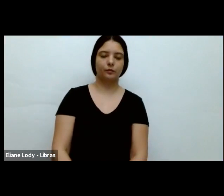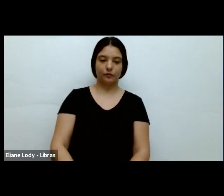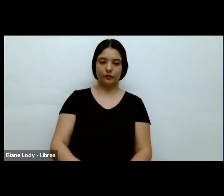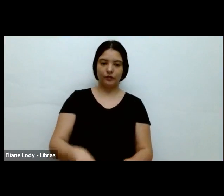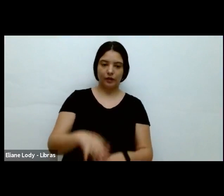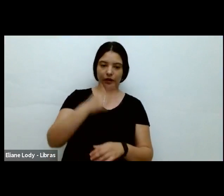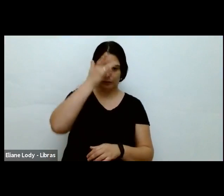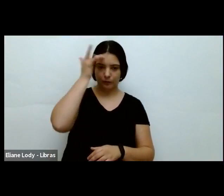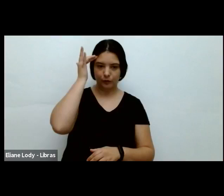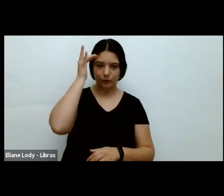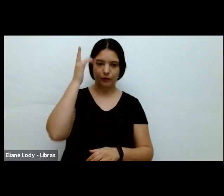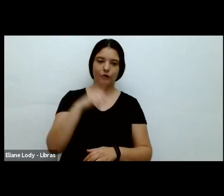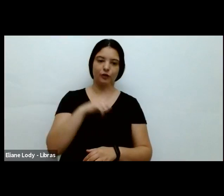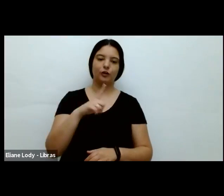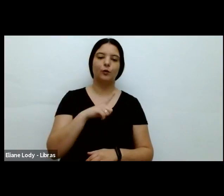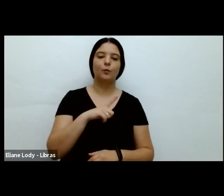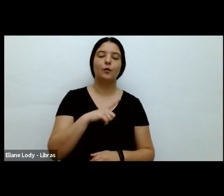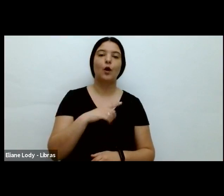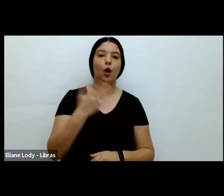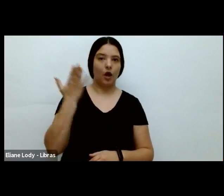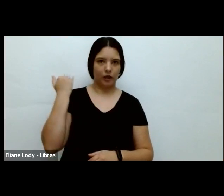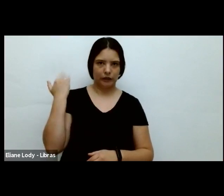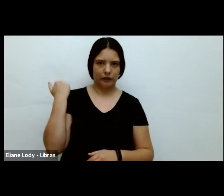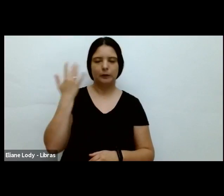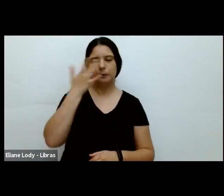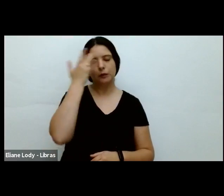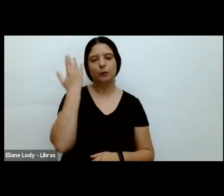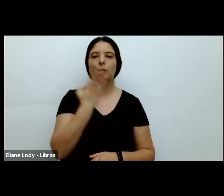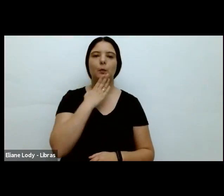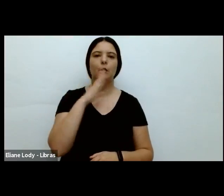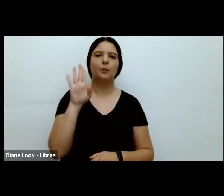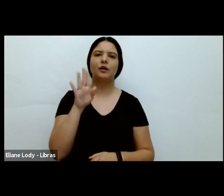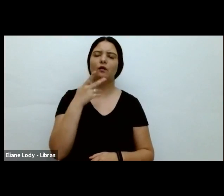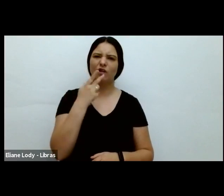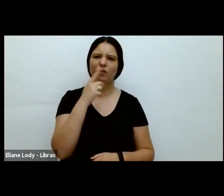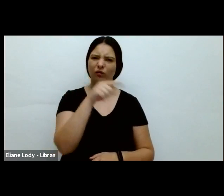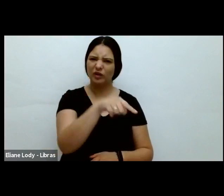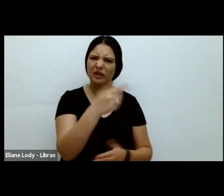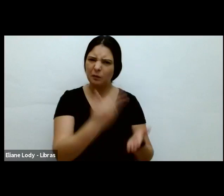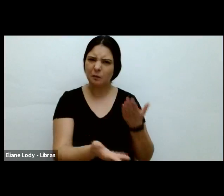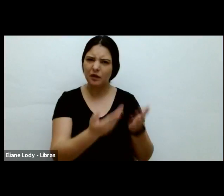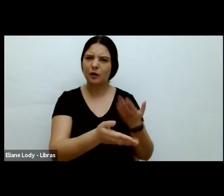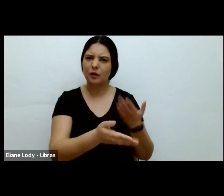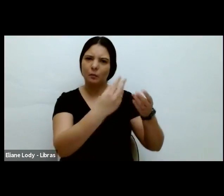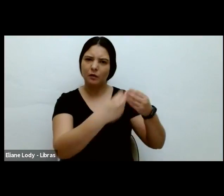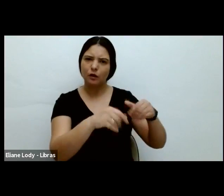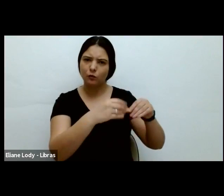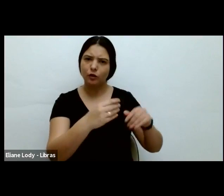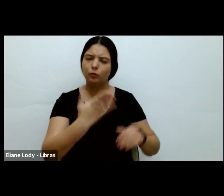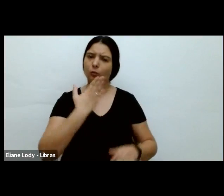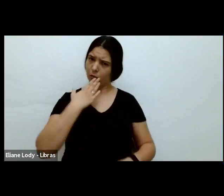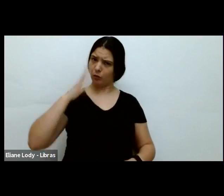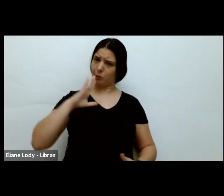customer who had. the problem promised by the by that stuff. stuff for me stuff for medicine for